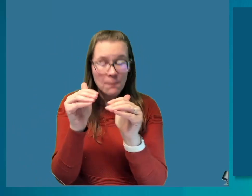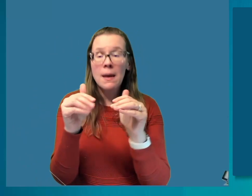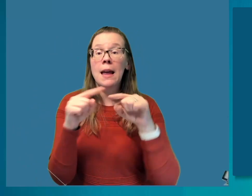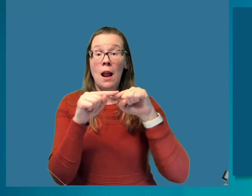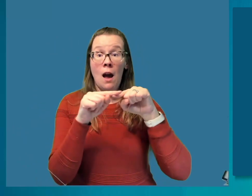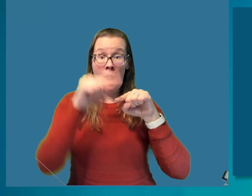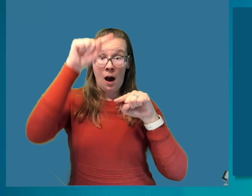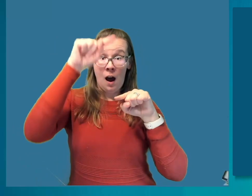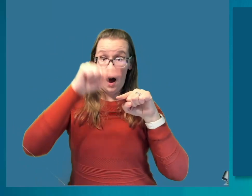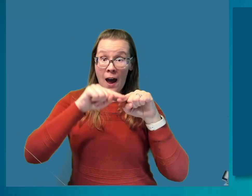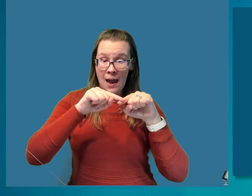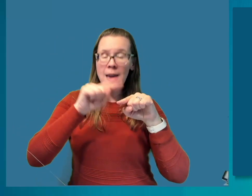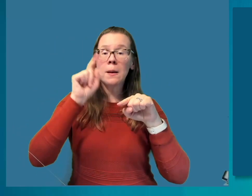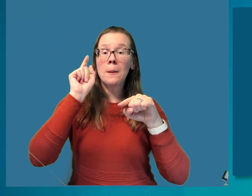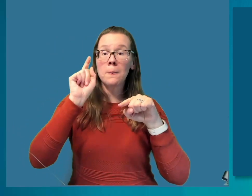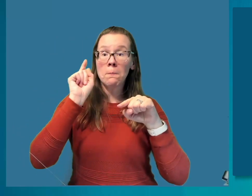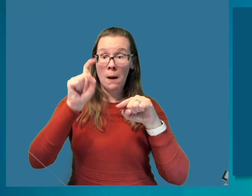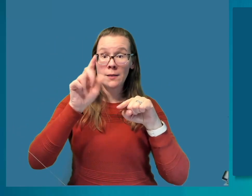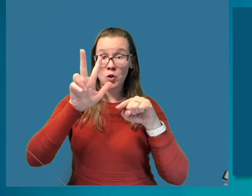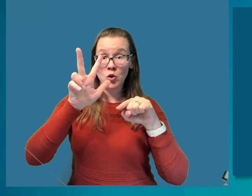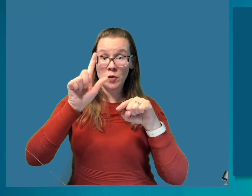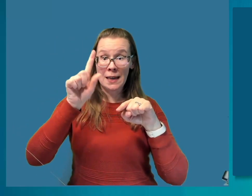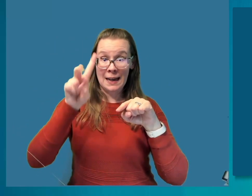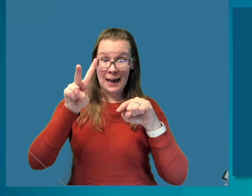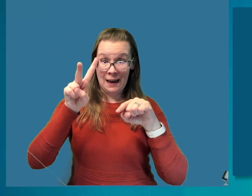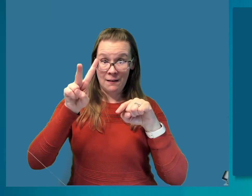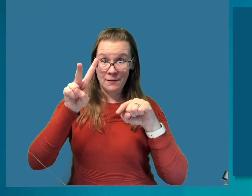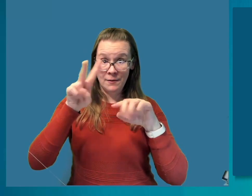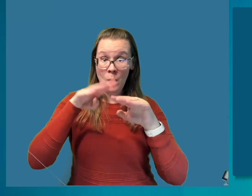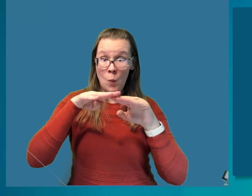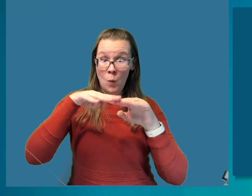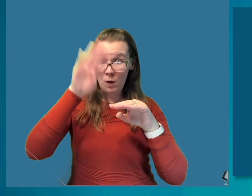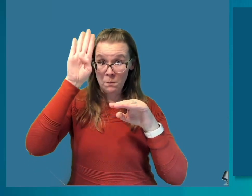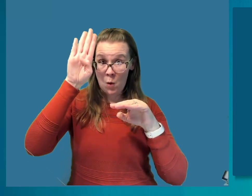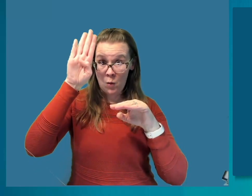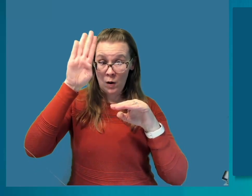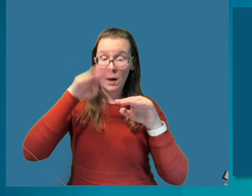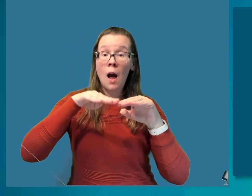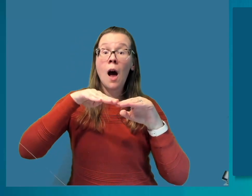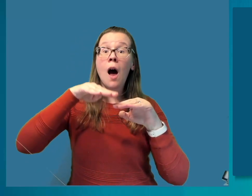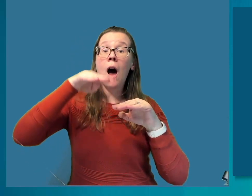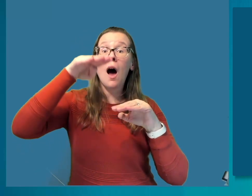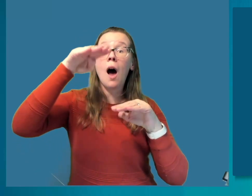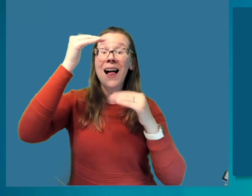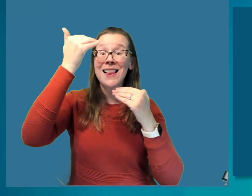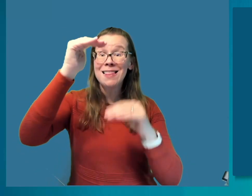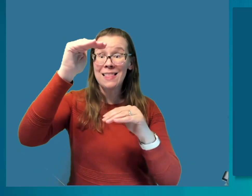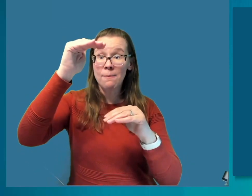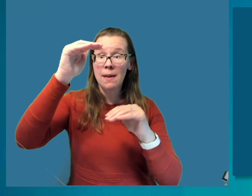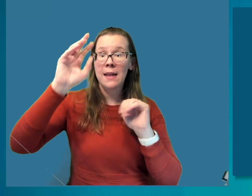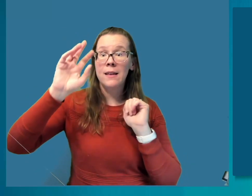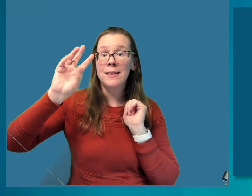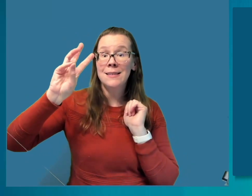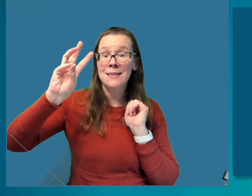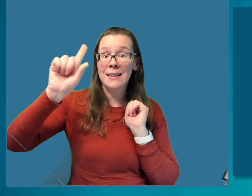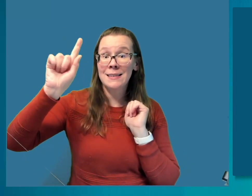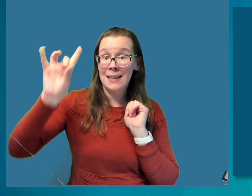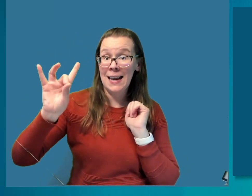can go through. So there are size limitations: the height needs to be 3 and 1/2 inches up unto,